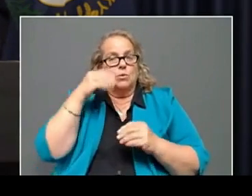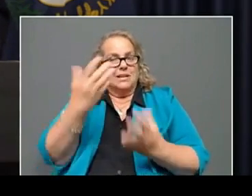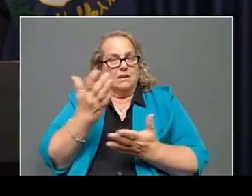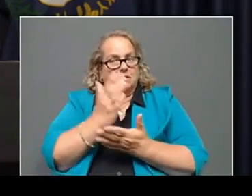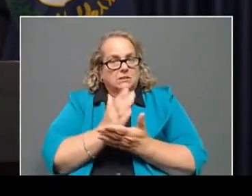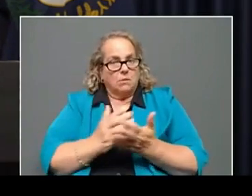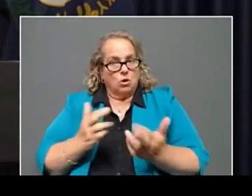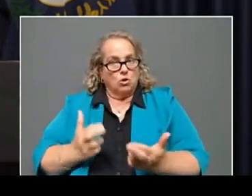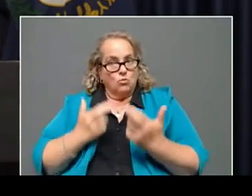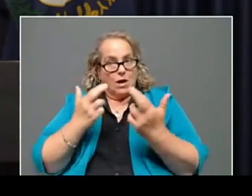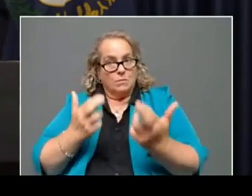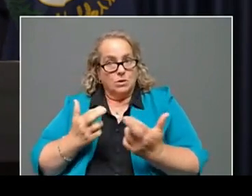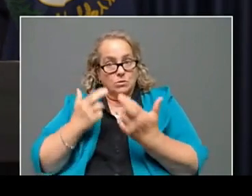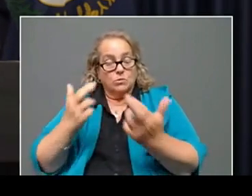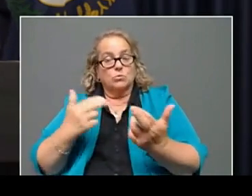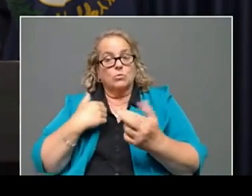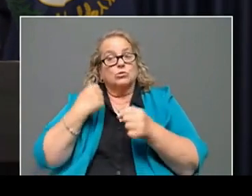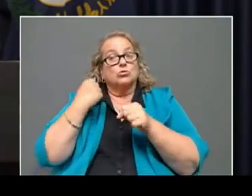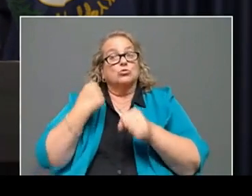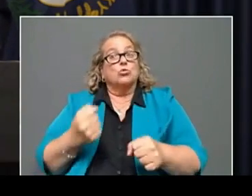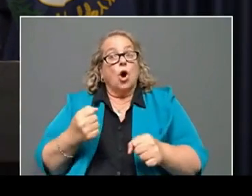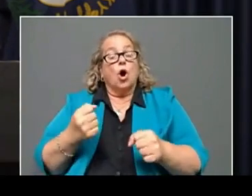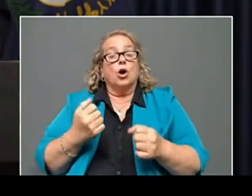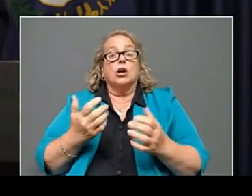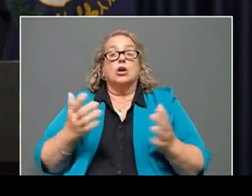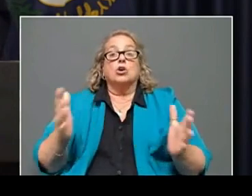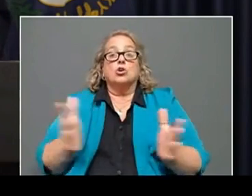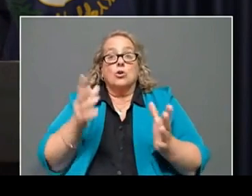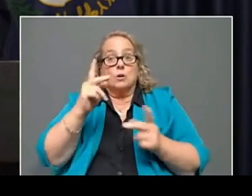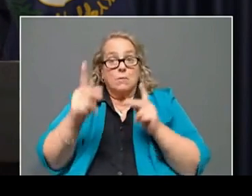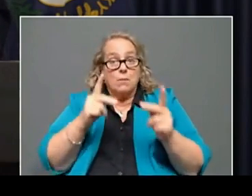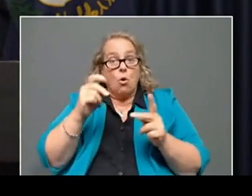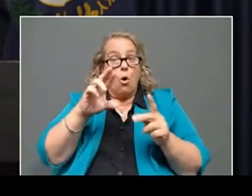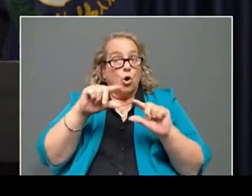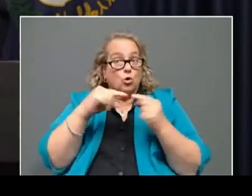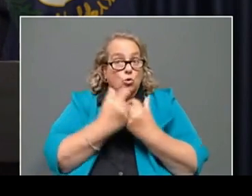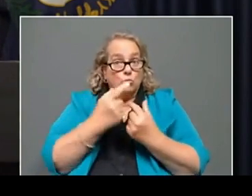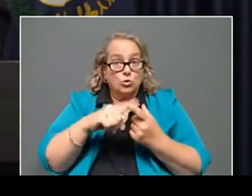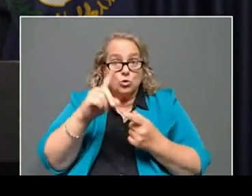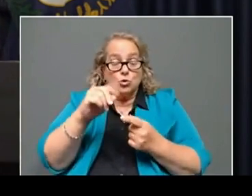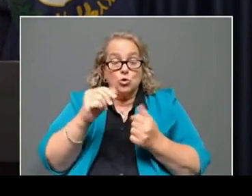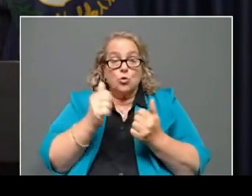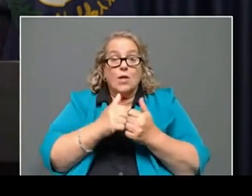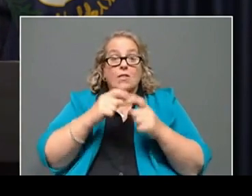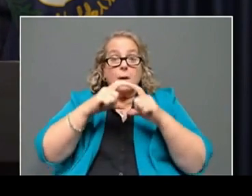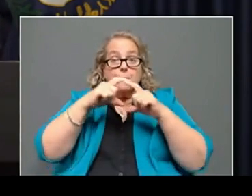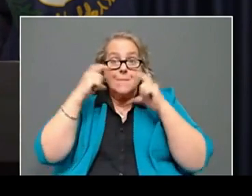encourage people or groups to do as far as masking given the delta variant. But